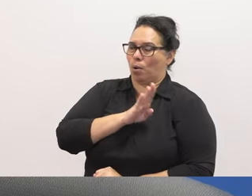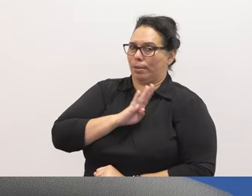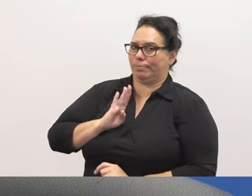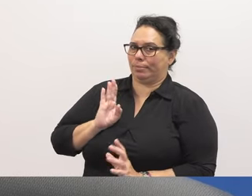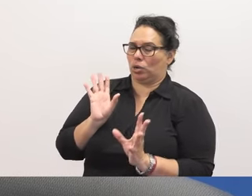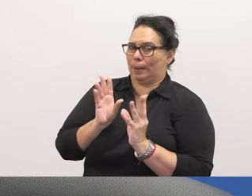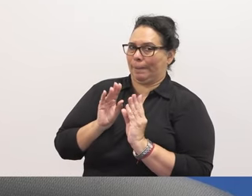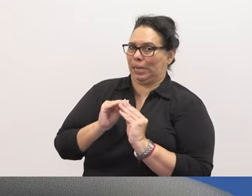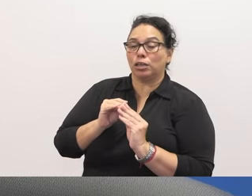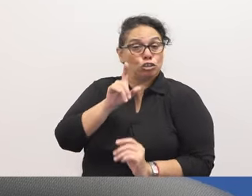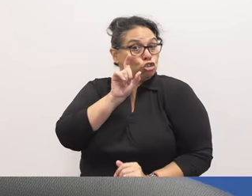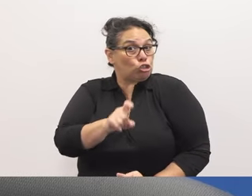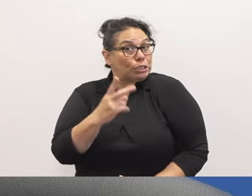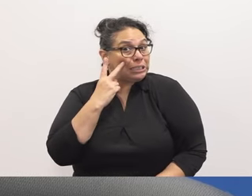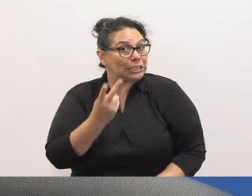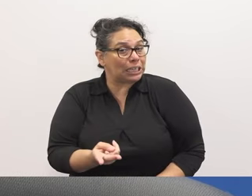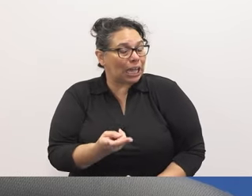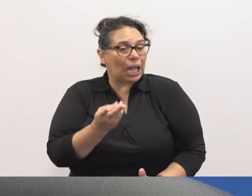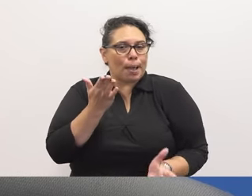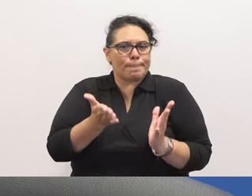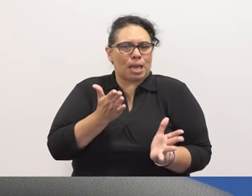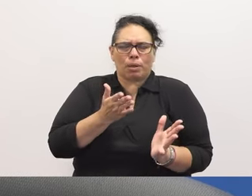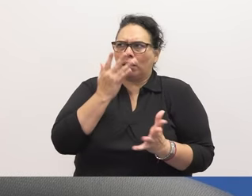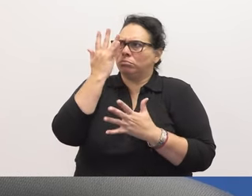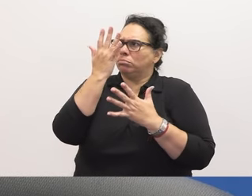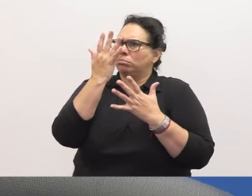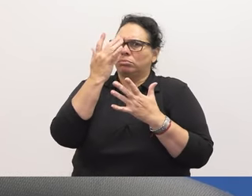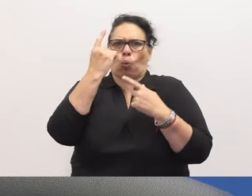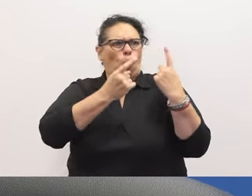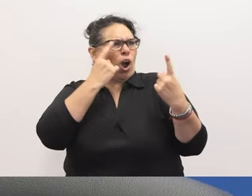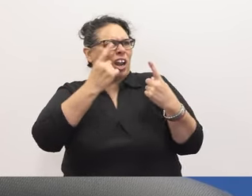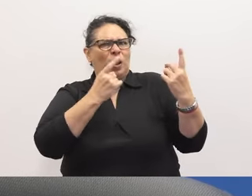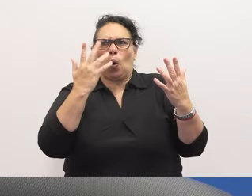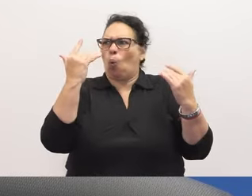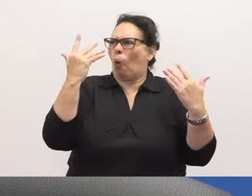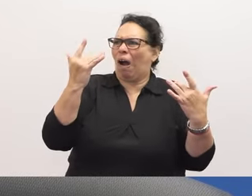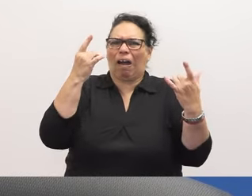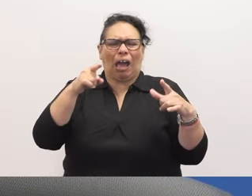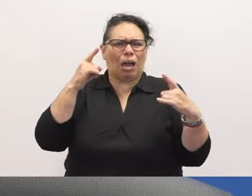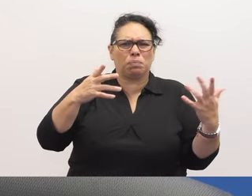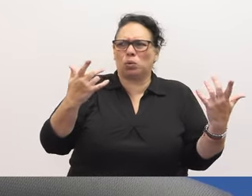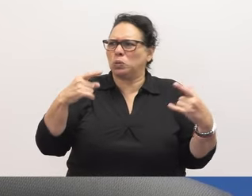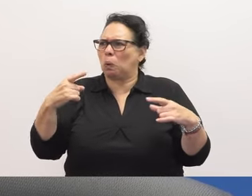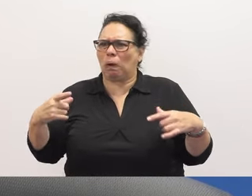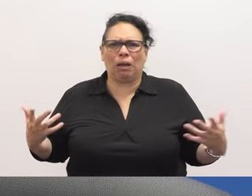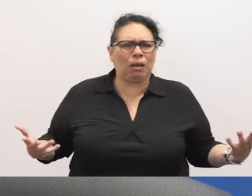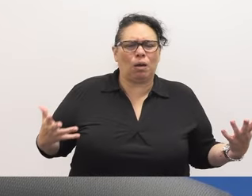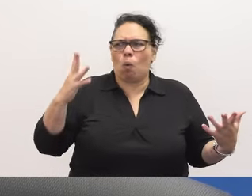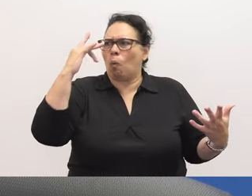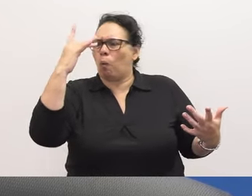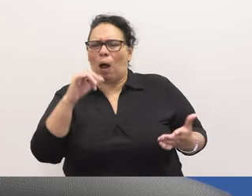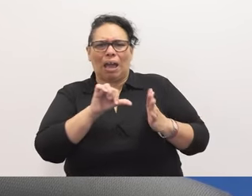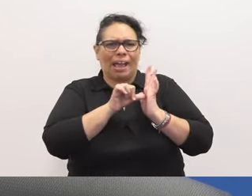in our board meetings and maybe left wondering, when did this take place? Or why is this happening? Or why is there an emphasis on these three